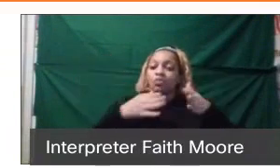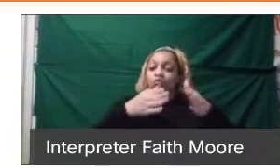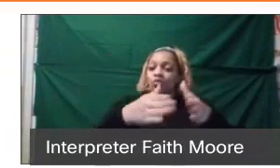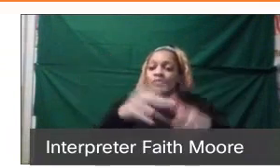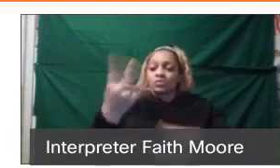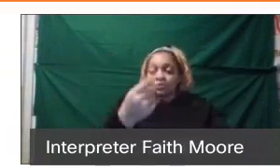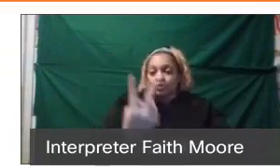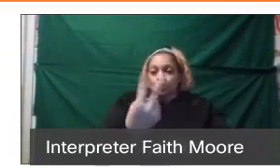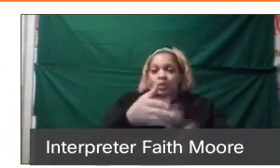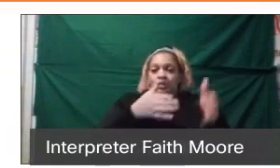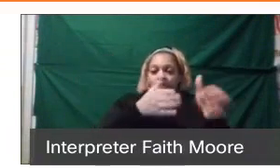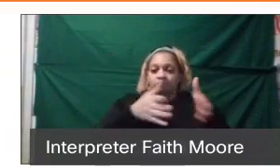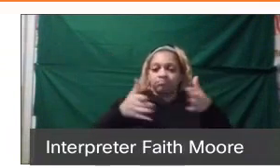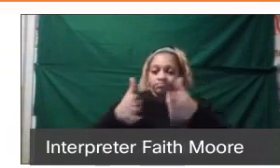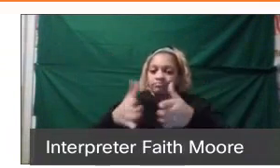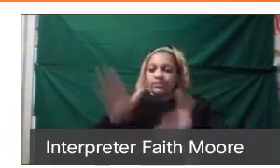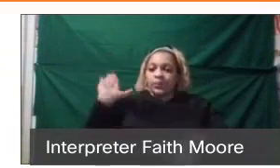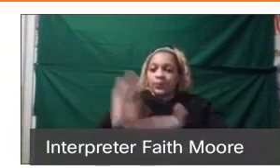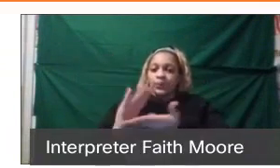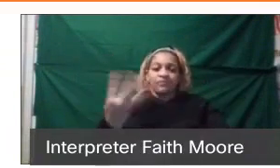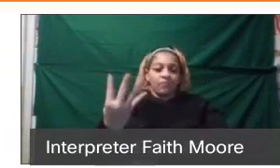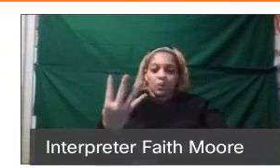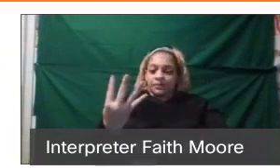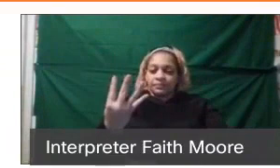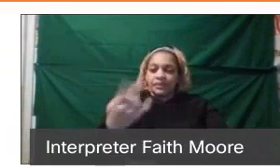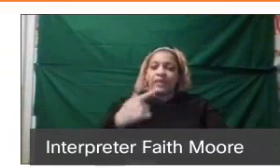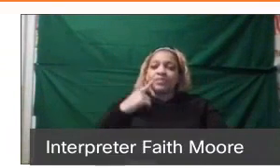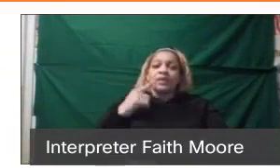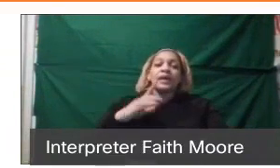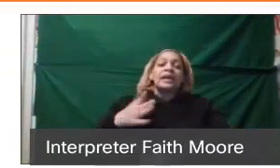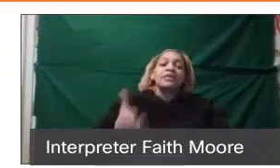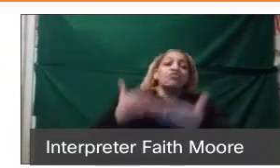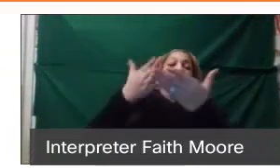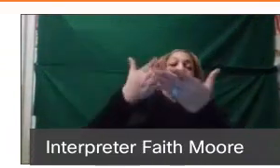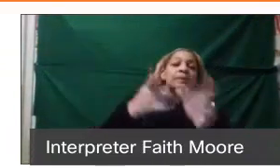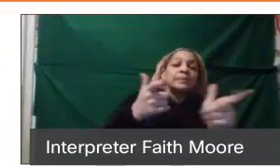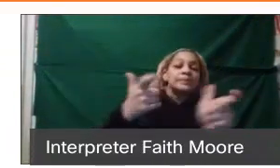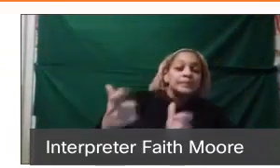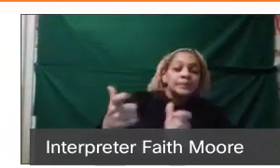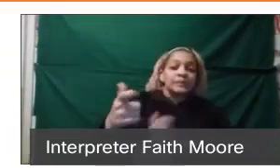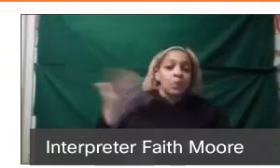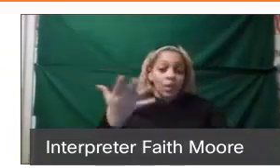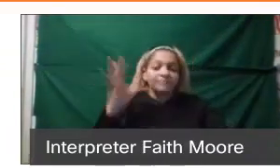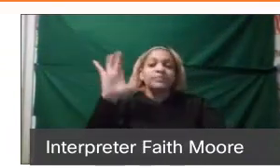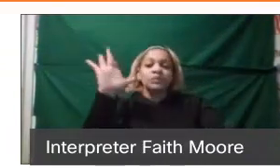So, traffic volumes are lower and the posted speed is 25. so, according to highway and guidelines.